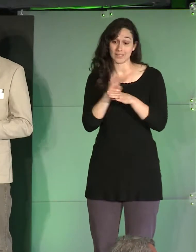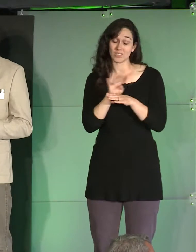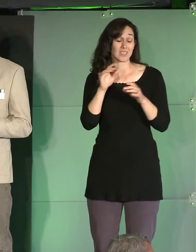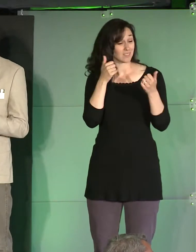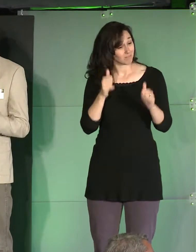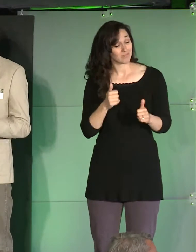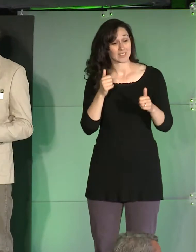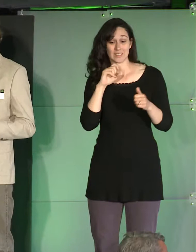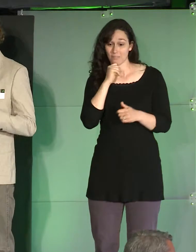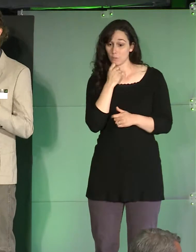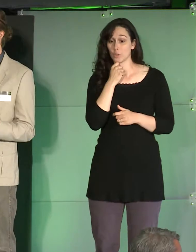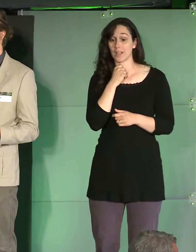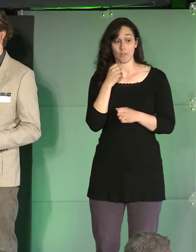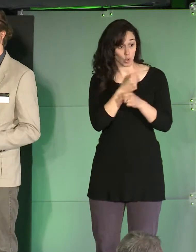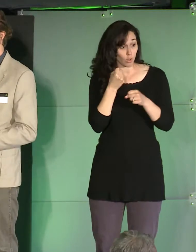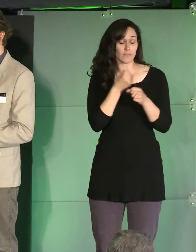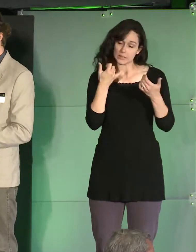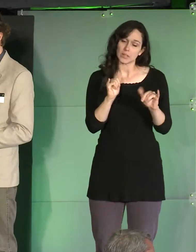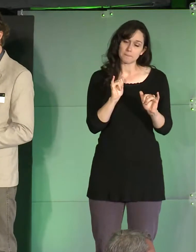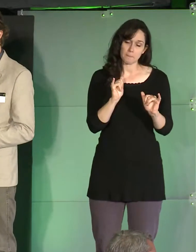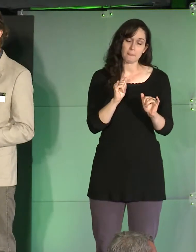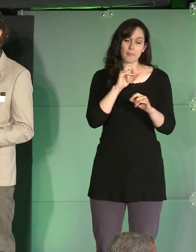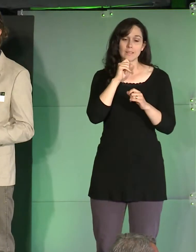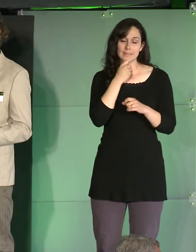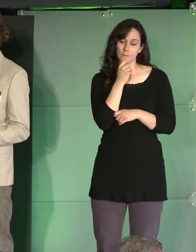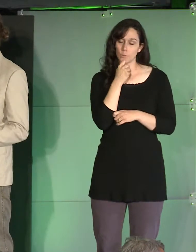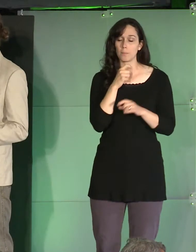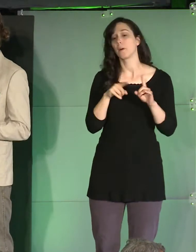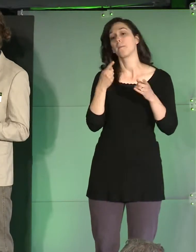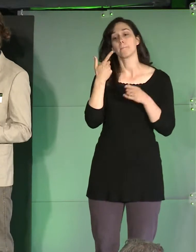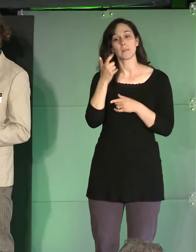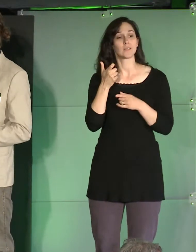And the coffee industry is still suffering. But because they produce it in shade grown areas,